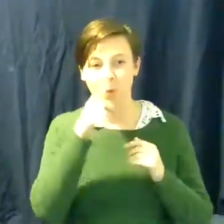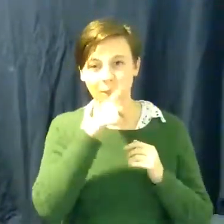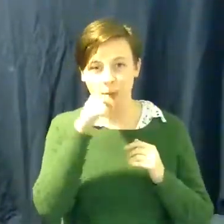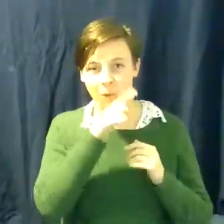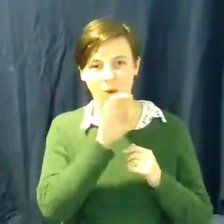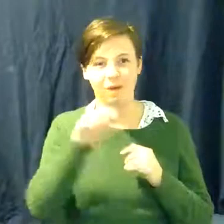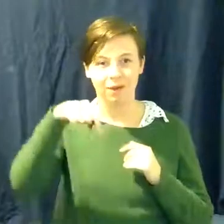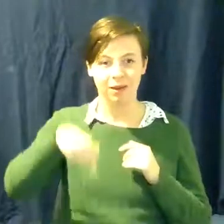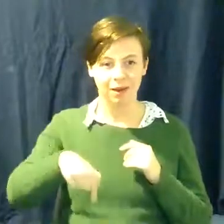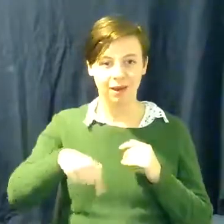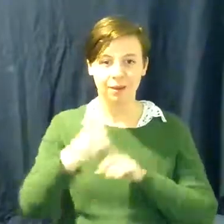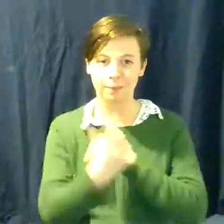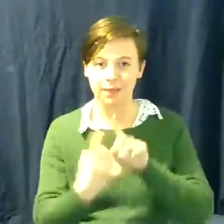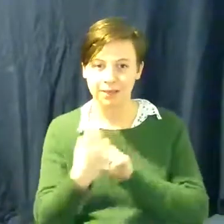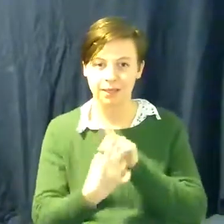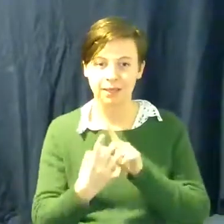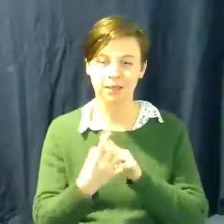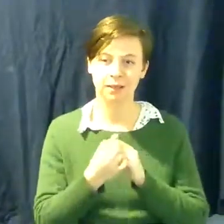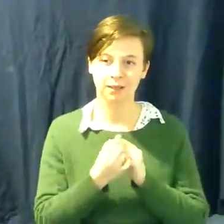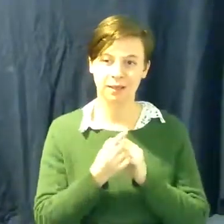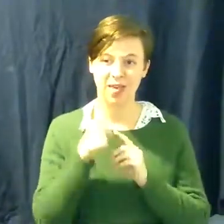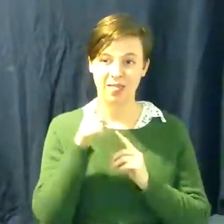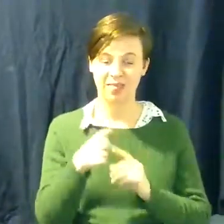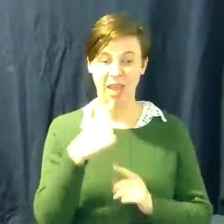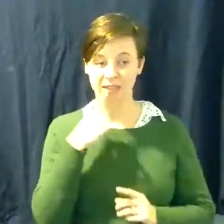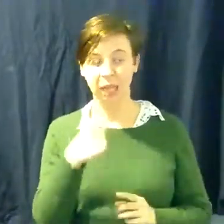S